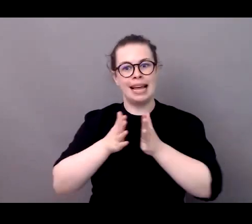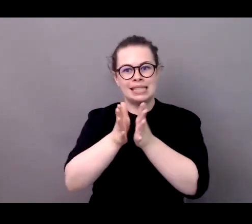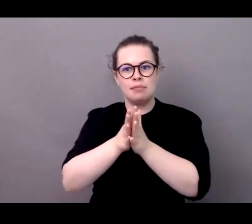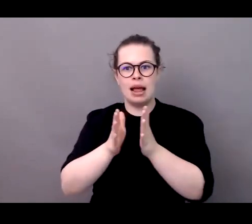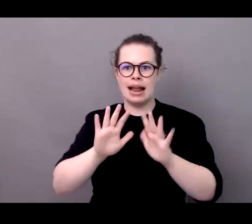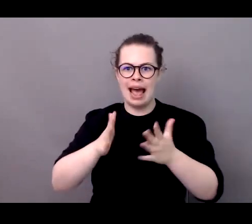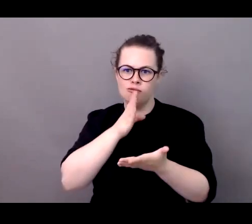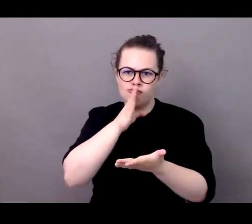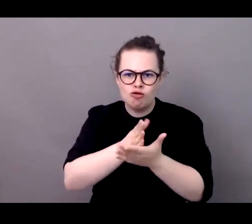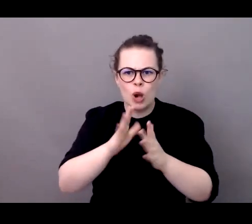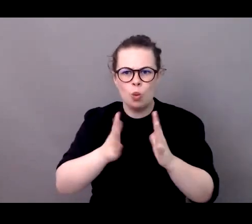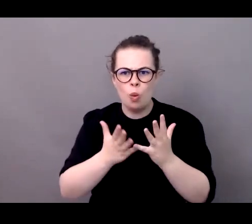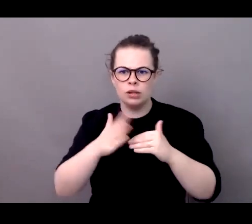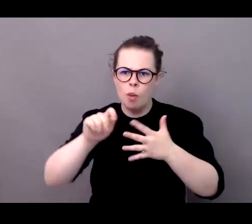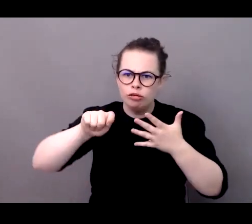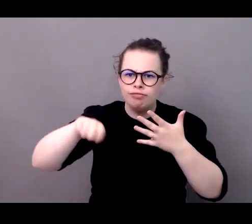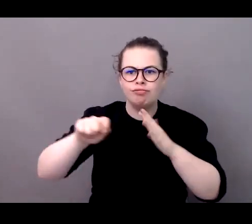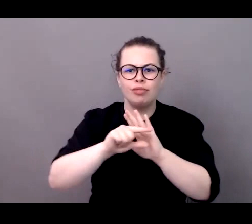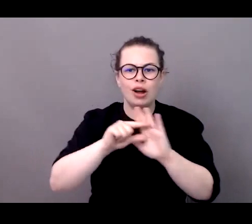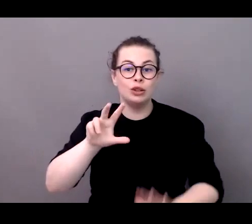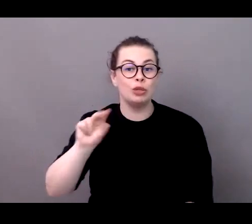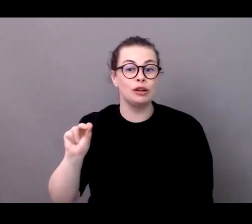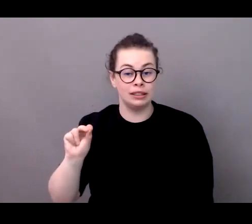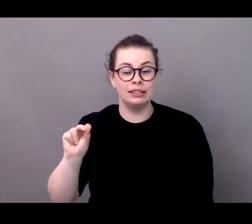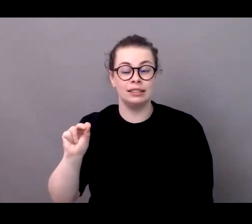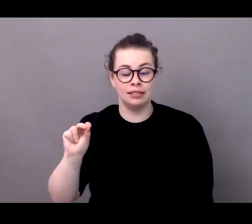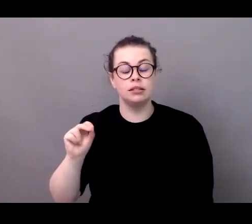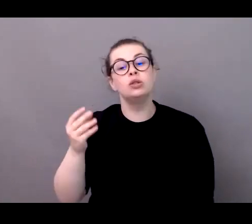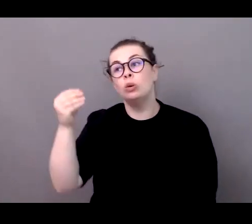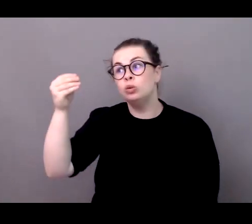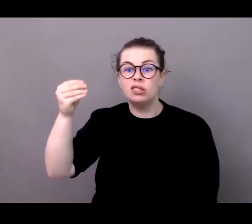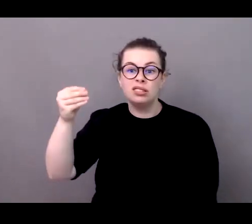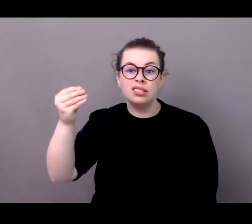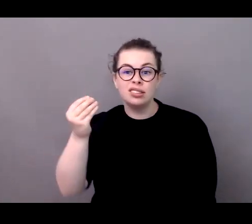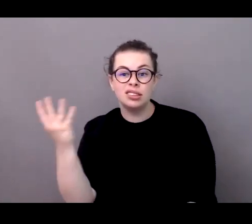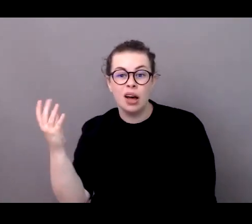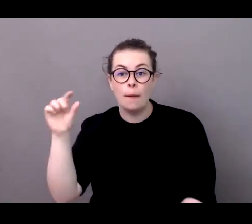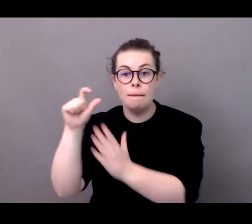And in doing that, you should have for some articles at least, existing general comments from